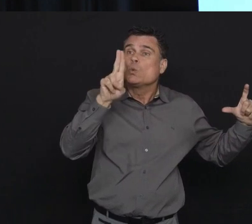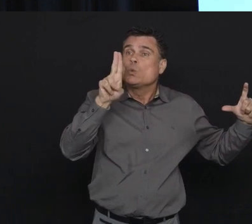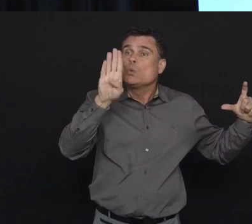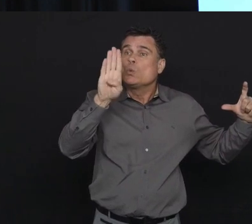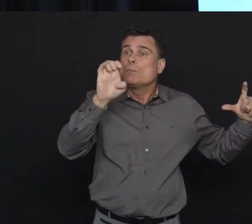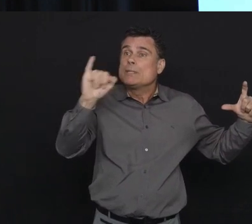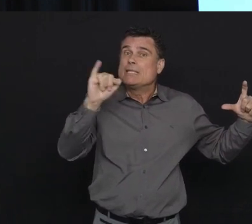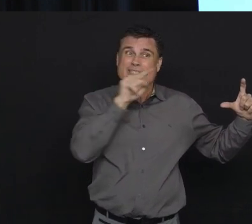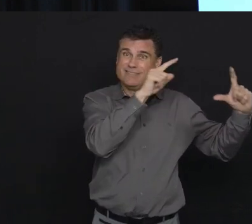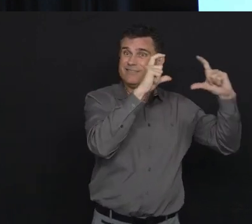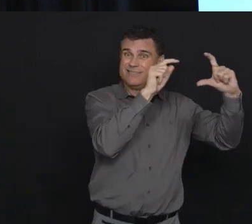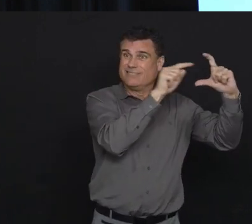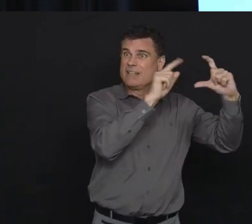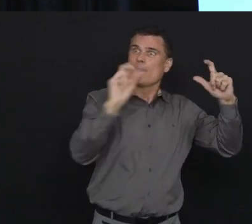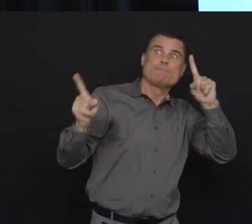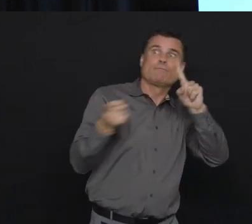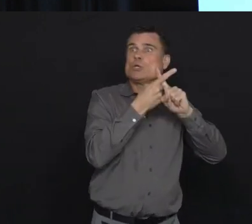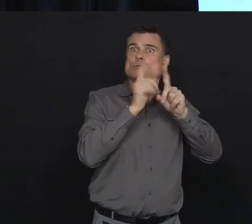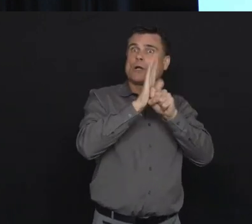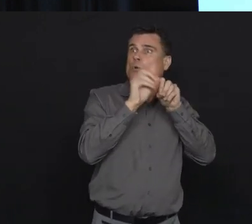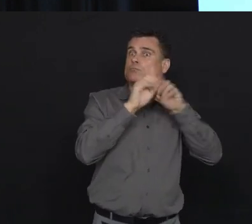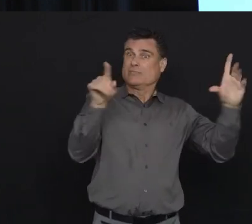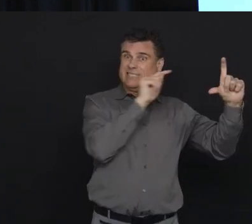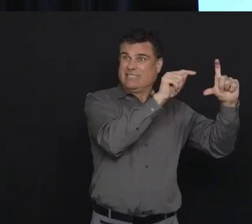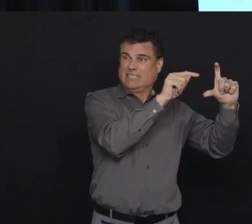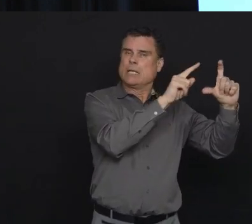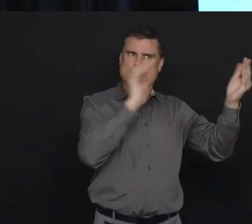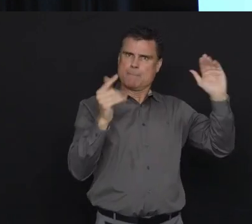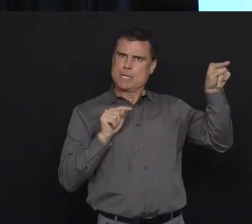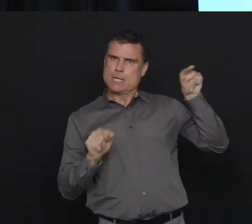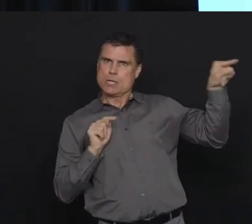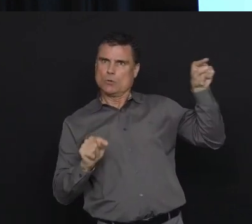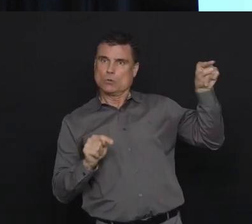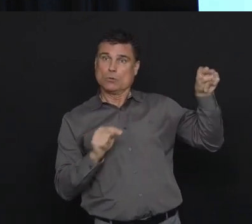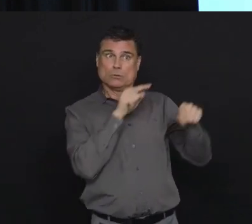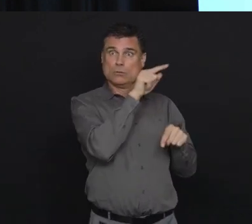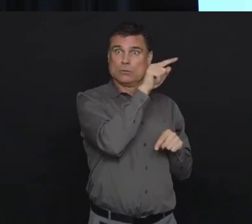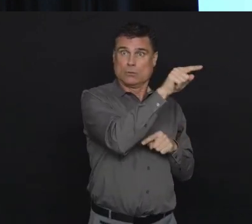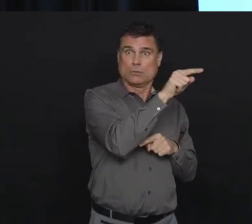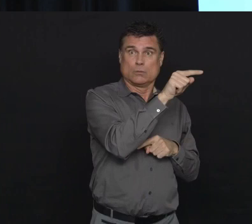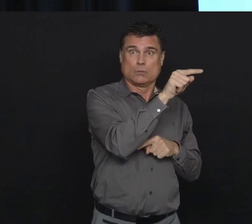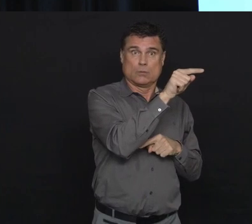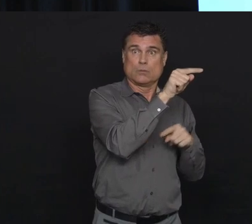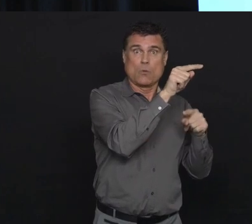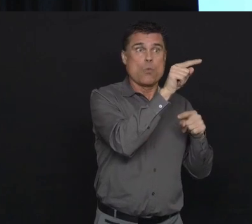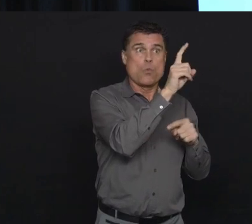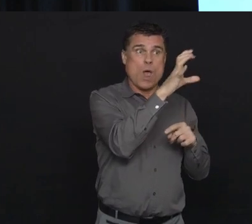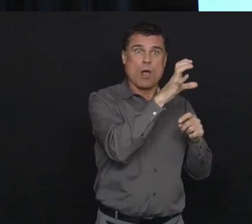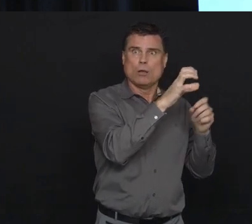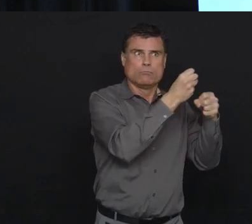and again, this starts when you have 100 cases in that jurisdiction. The reason why we pull things down to 100 K said